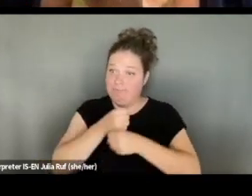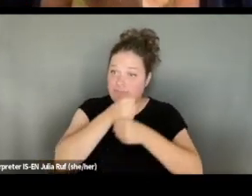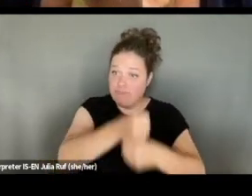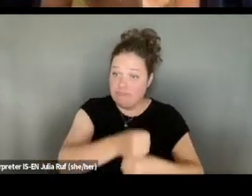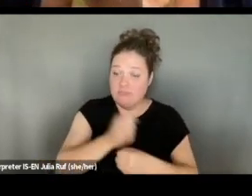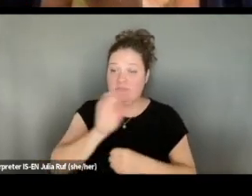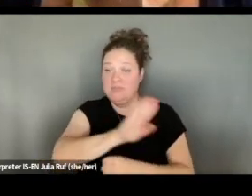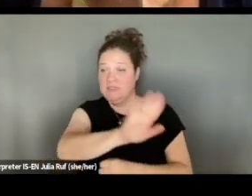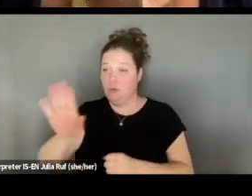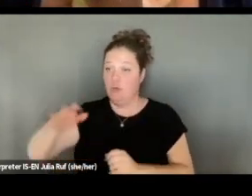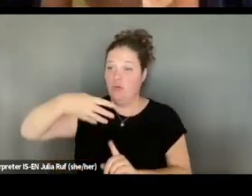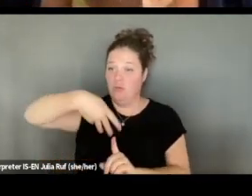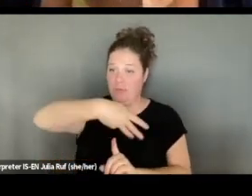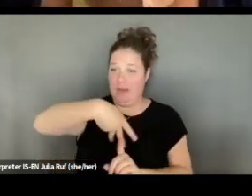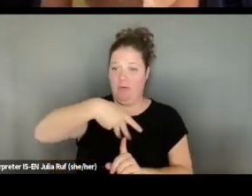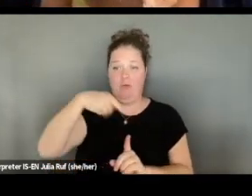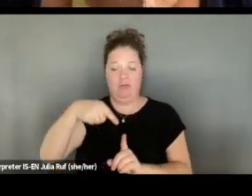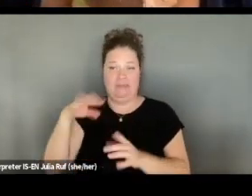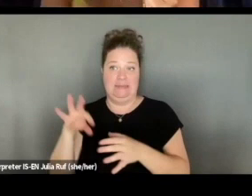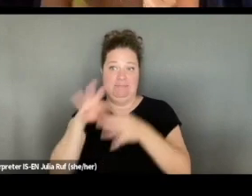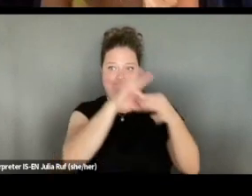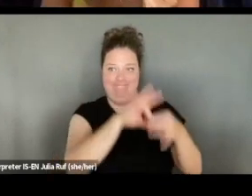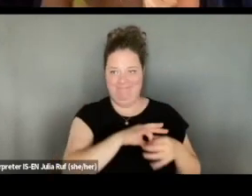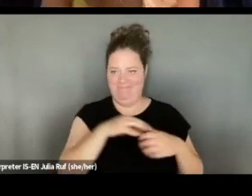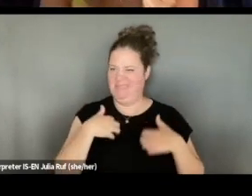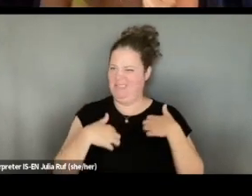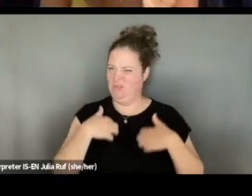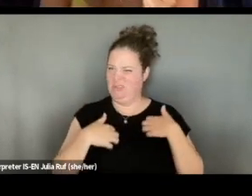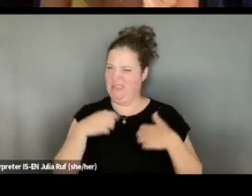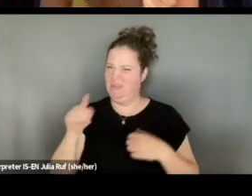this background what answers or responses do we get to the questions